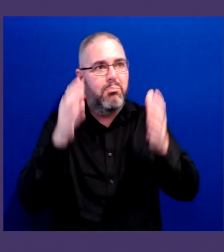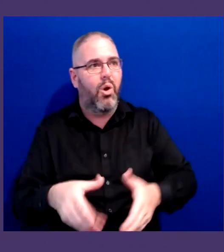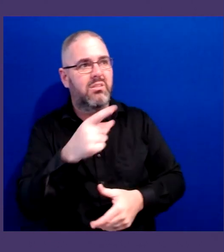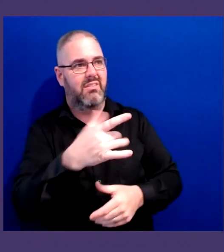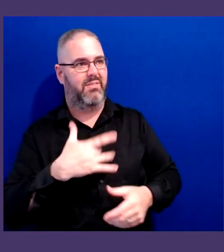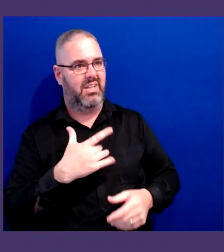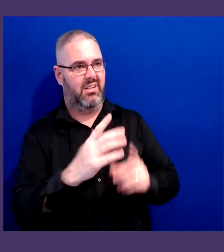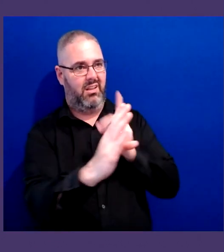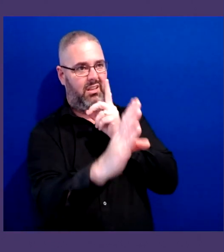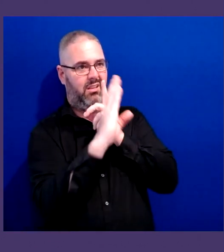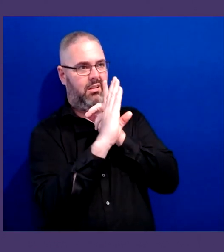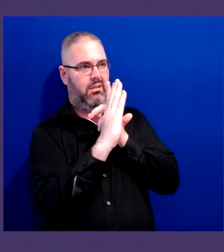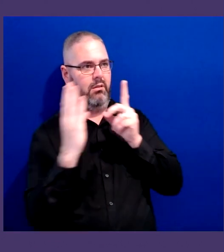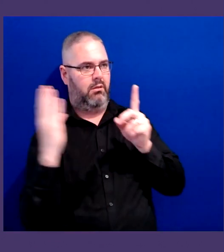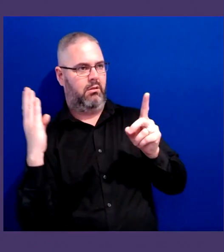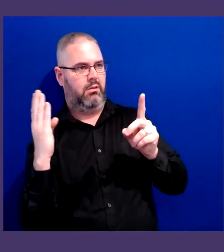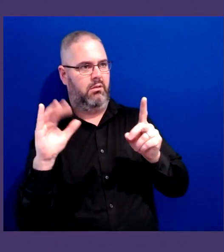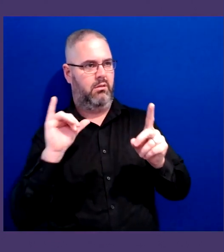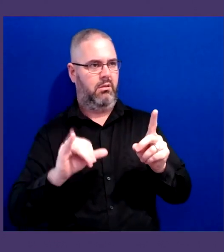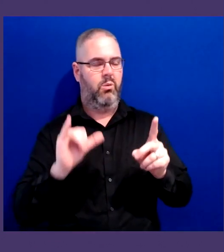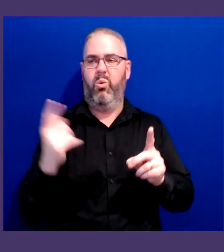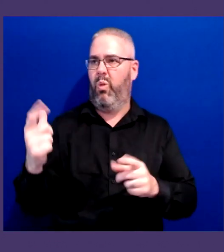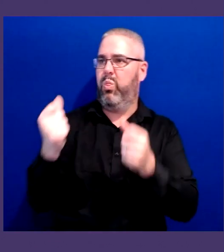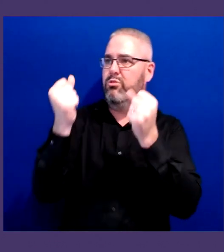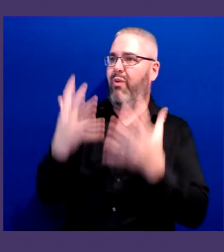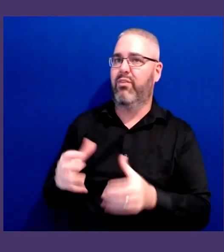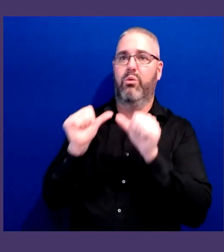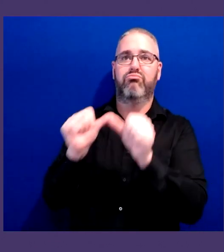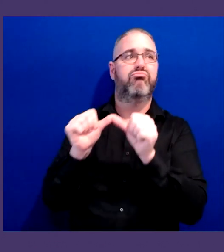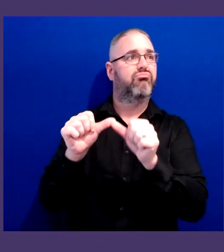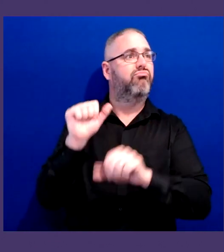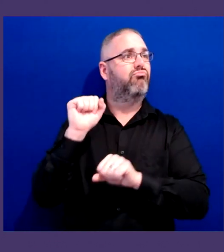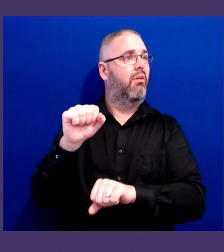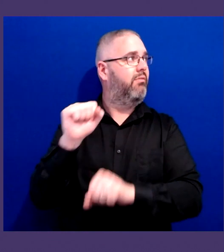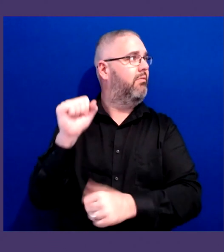or the Uber driver just to drive on. That's the source of that.